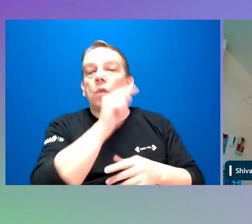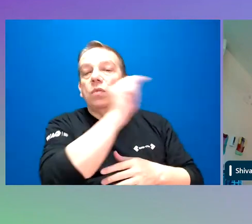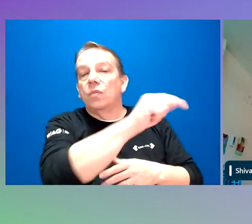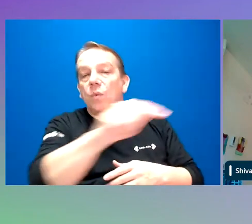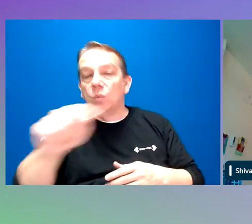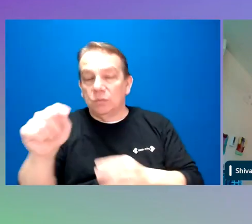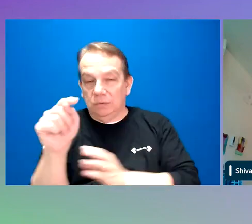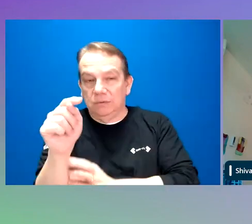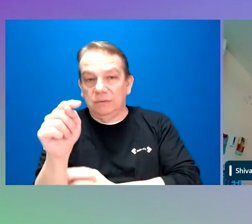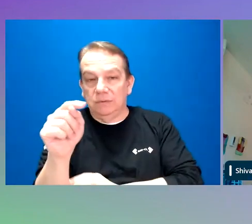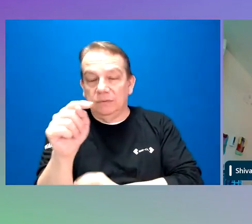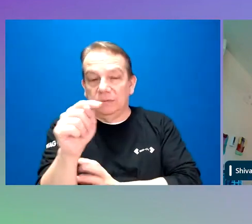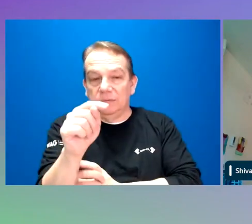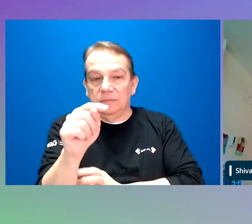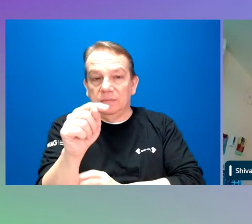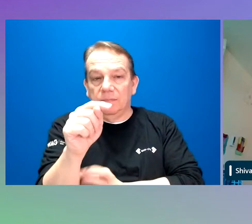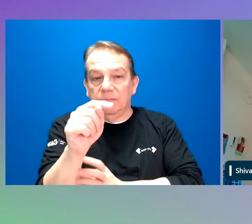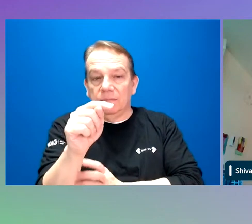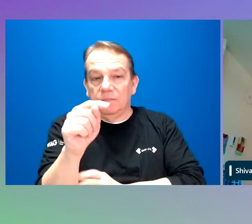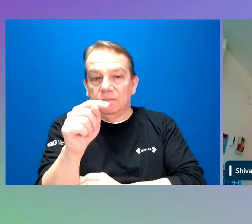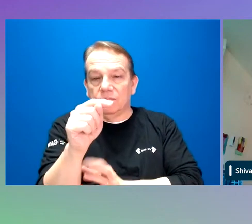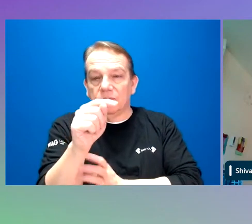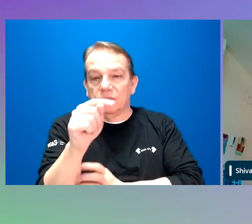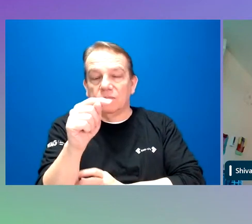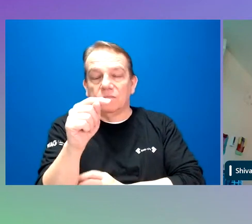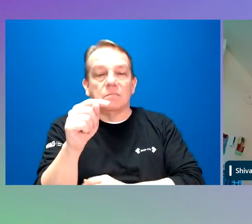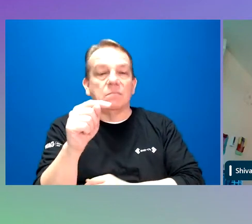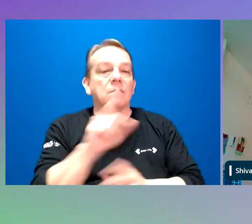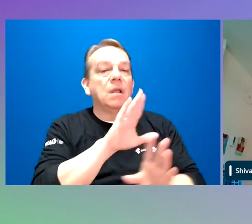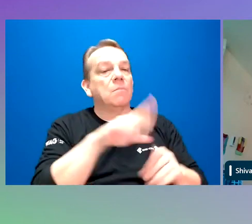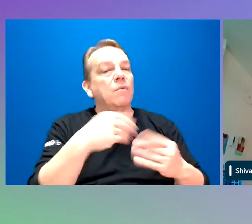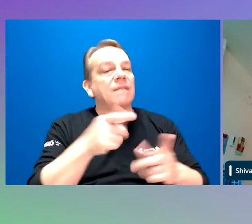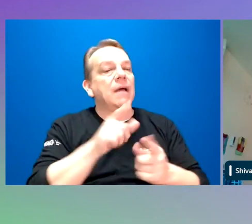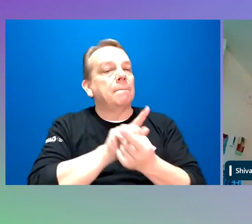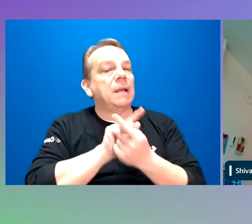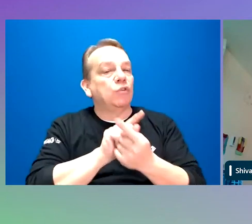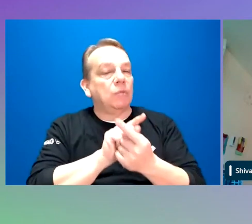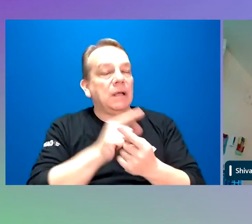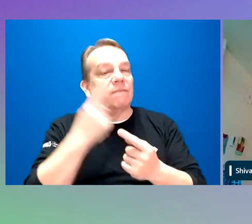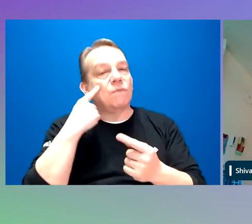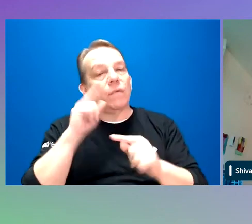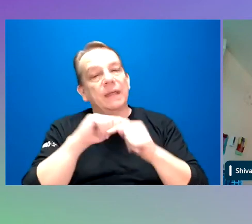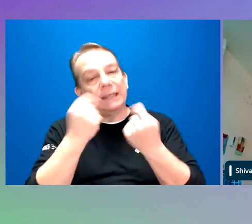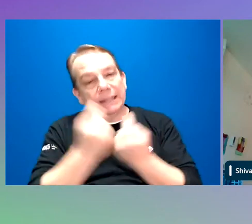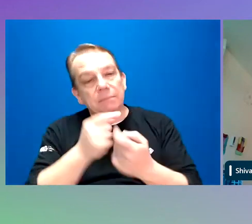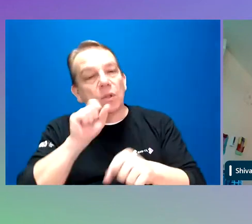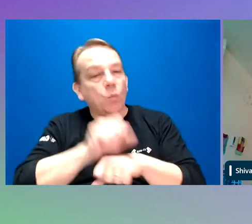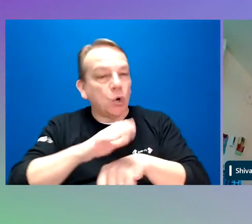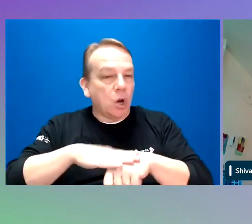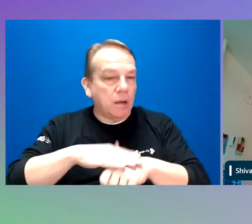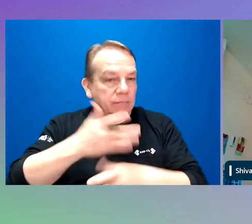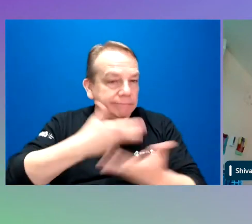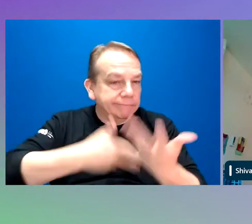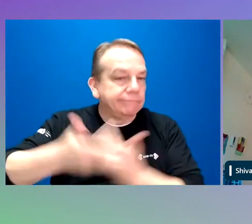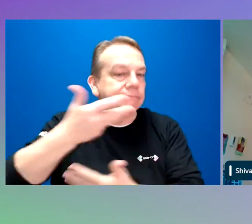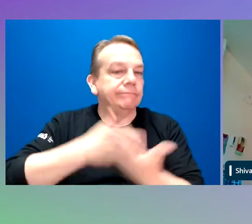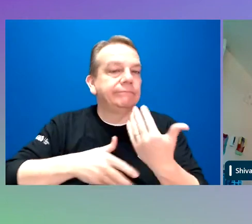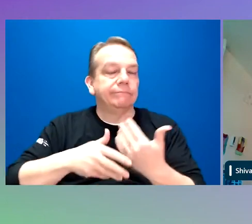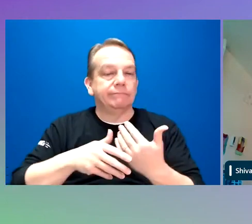serving as mentors for the, for the teams that they're working